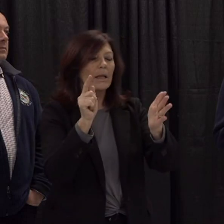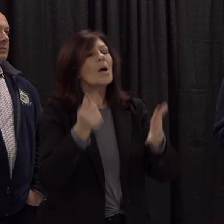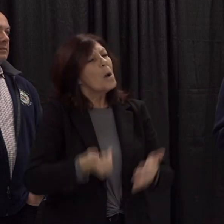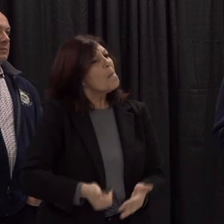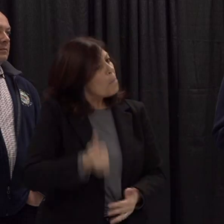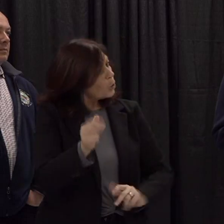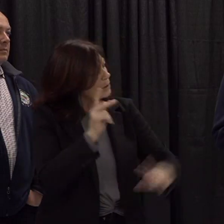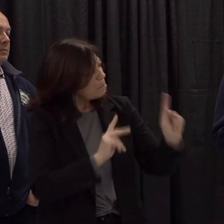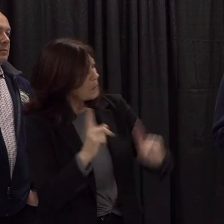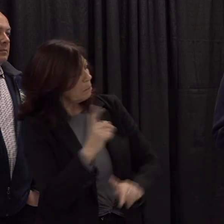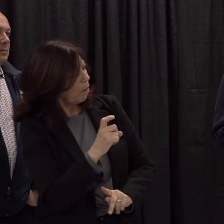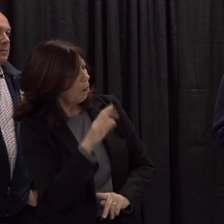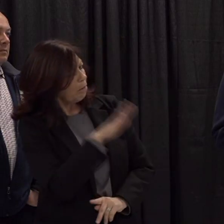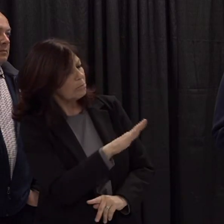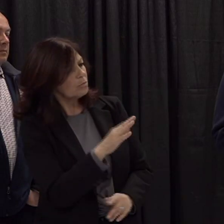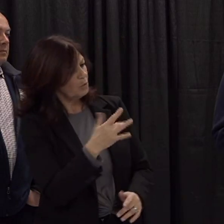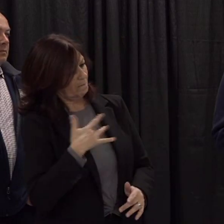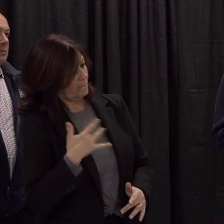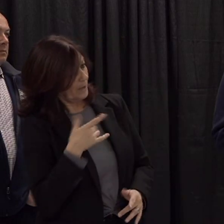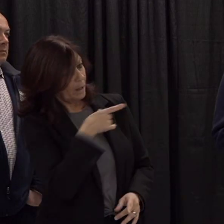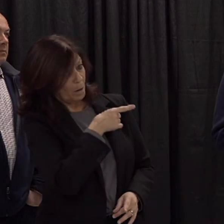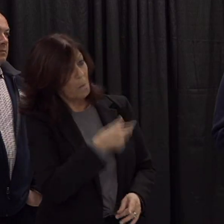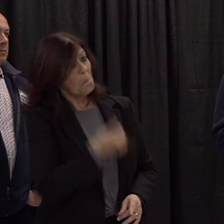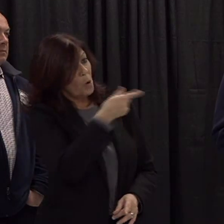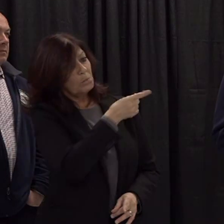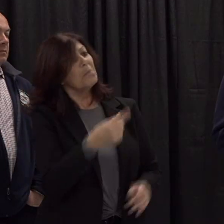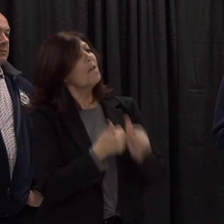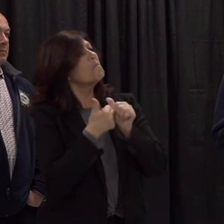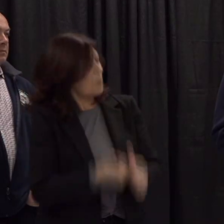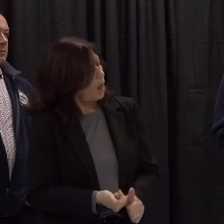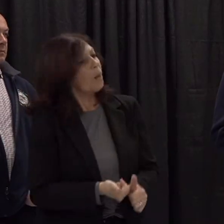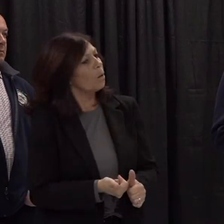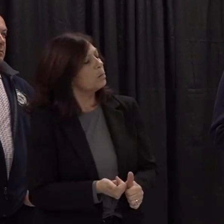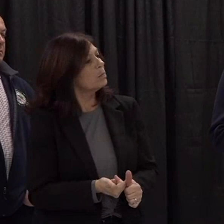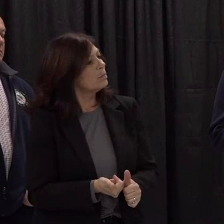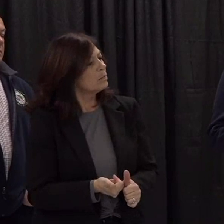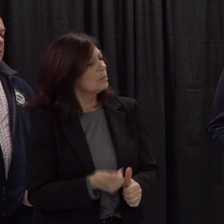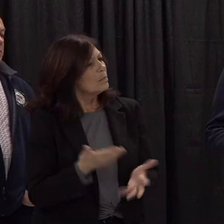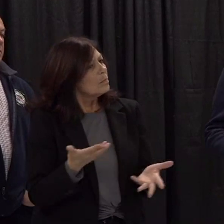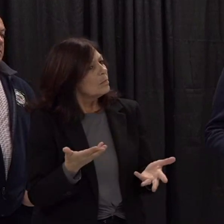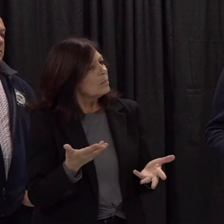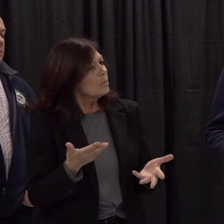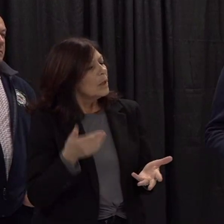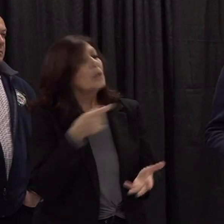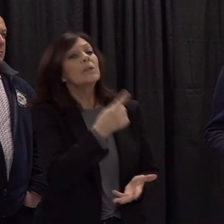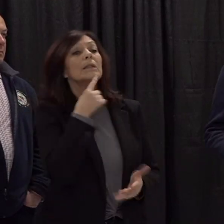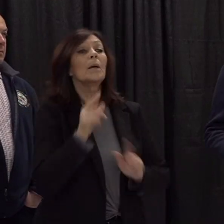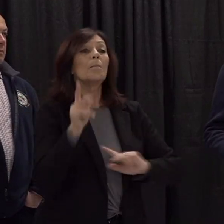of the people in your mind heated that warning? Has it been, I mean you're saying people have been stuck,